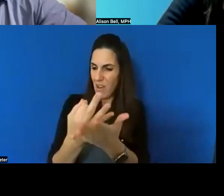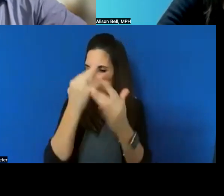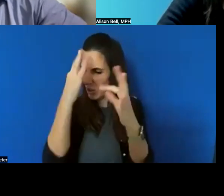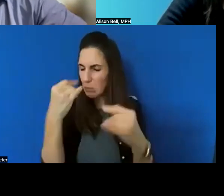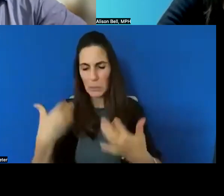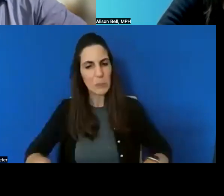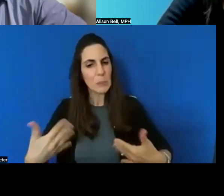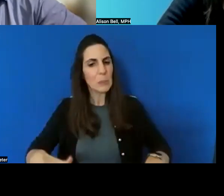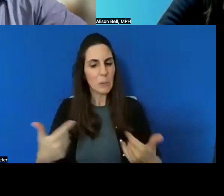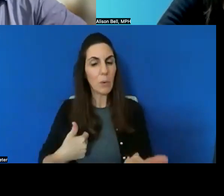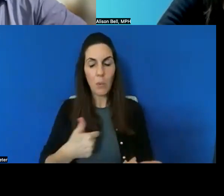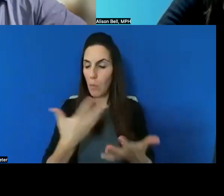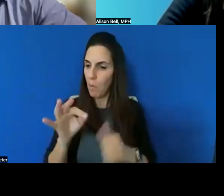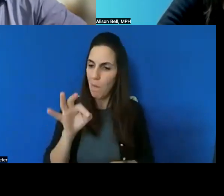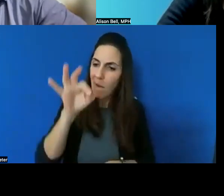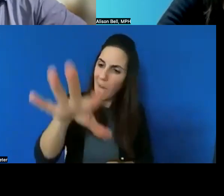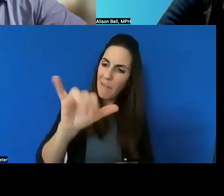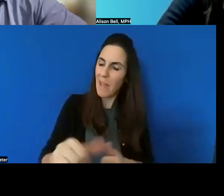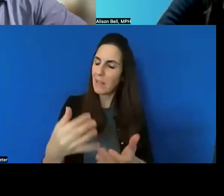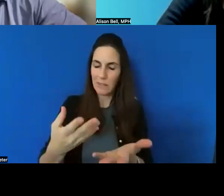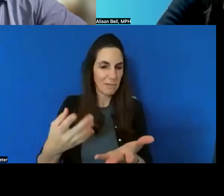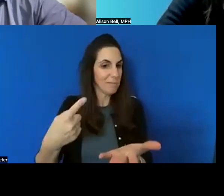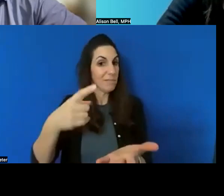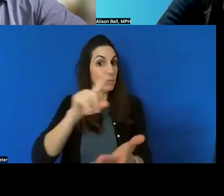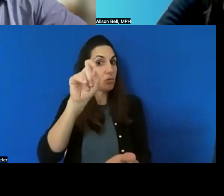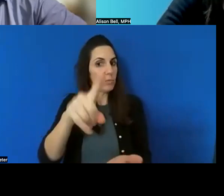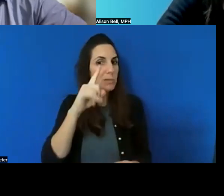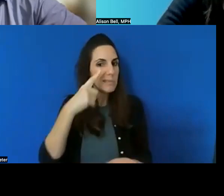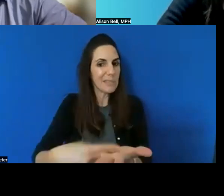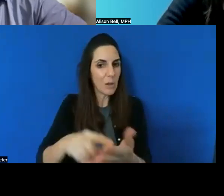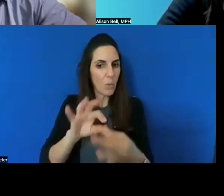we want to bring you this webinar to discuss our relationship with money and why it's so